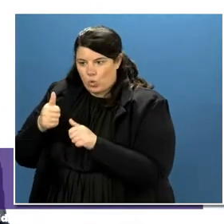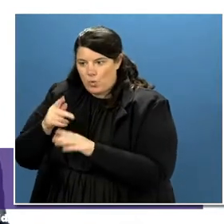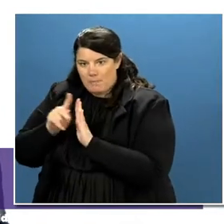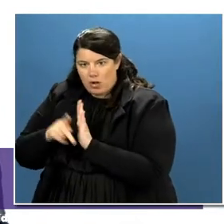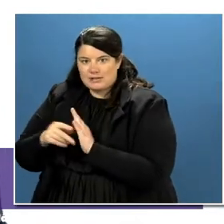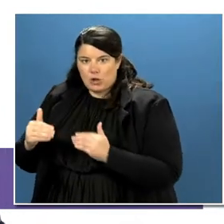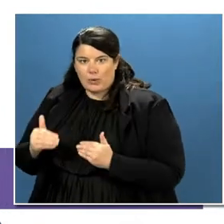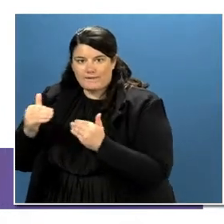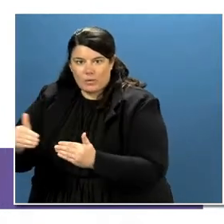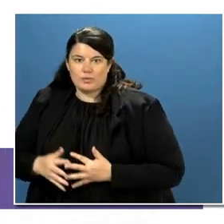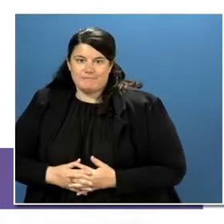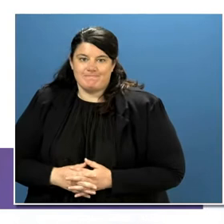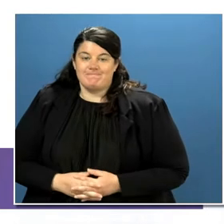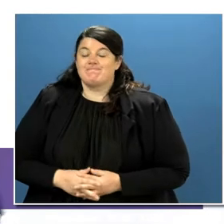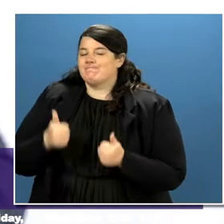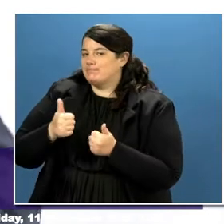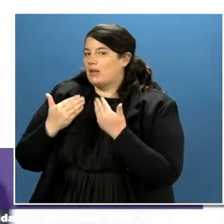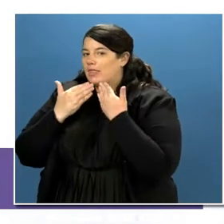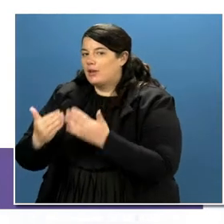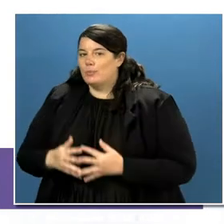Thank you, Dr Gauntlett.